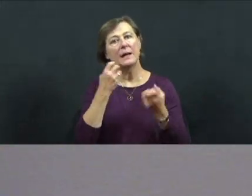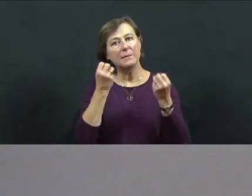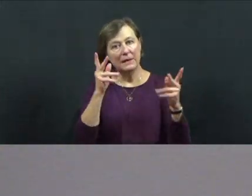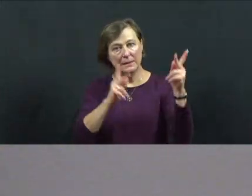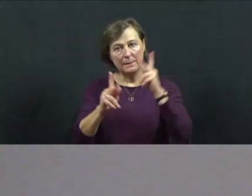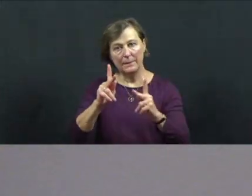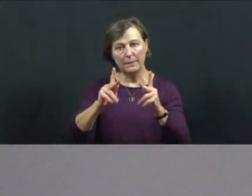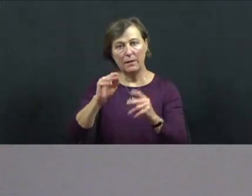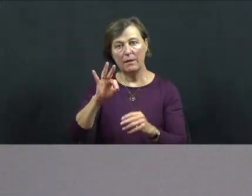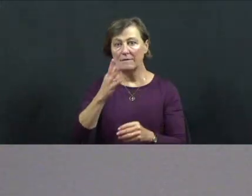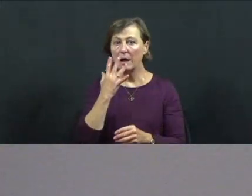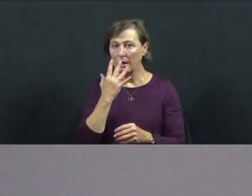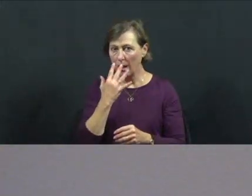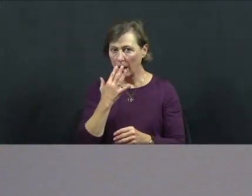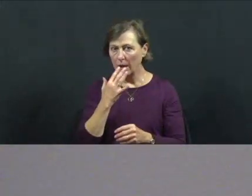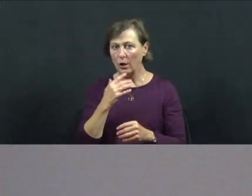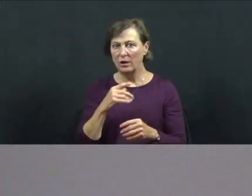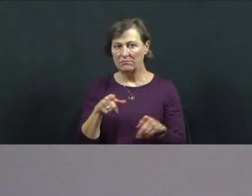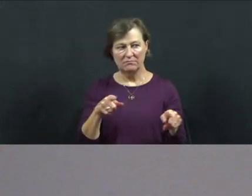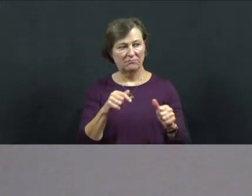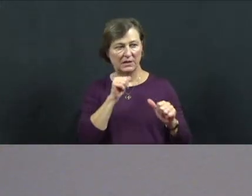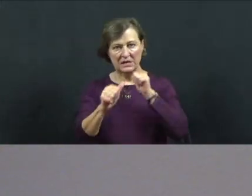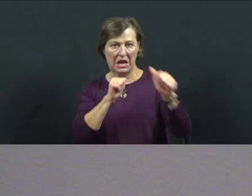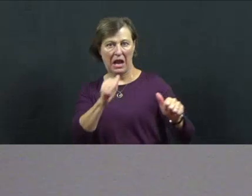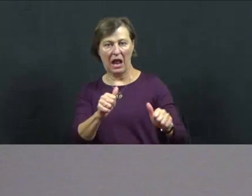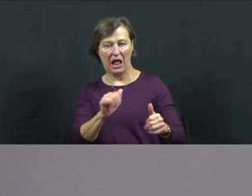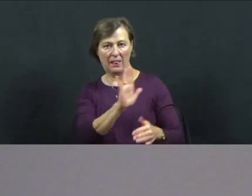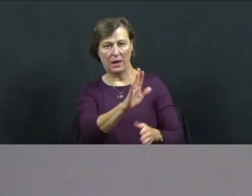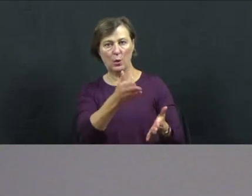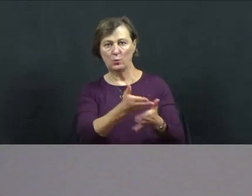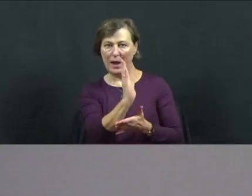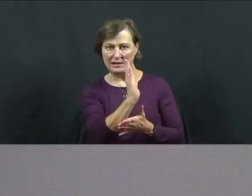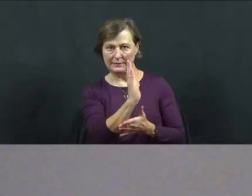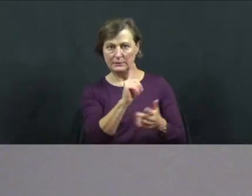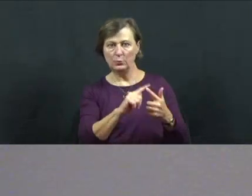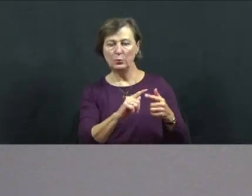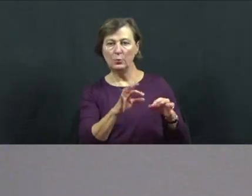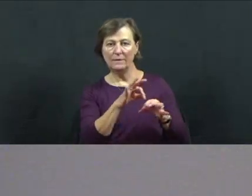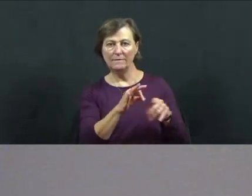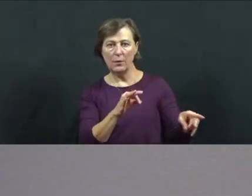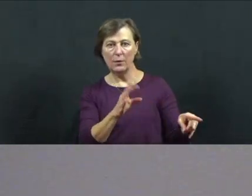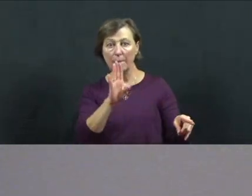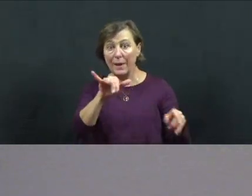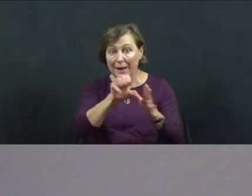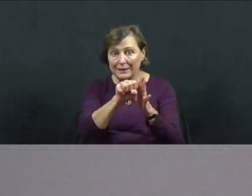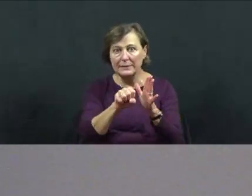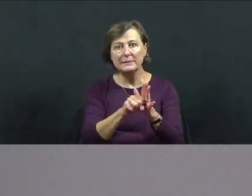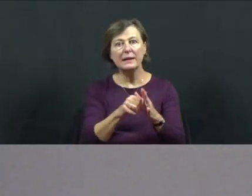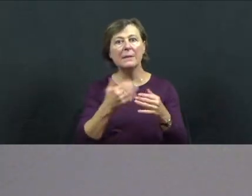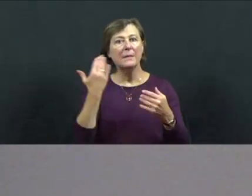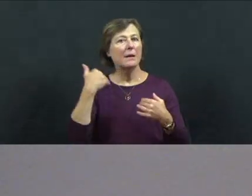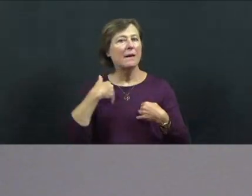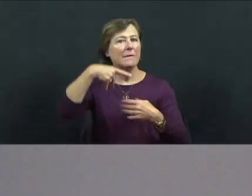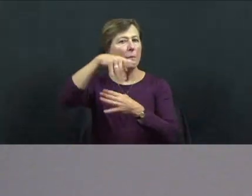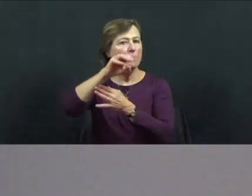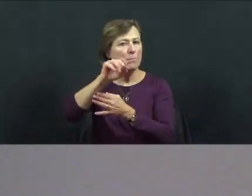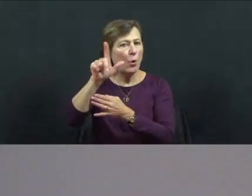denied the right to vote by states imposing poll taxes, and literacy tests, and shifting